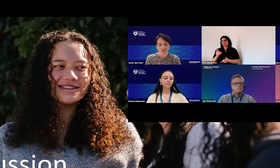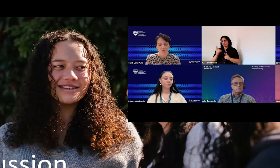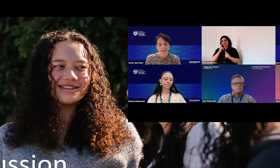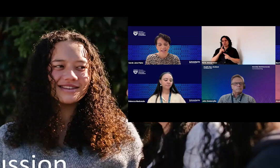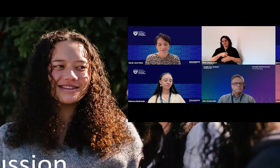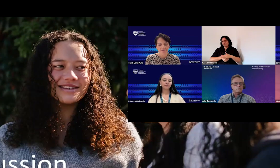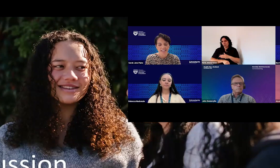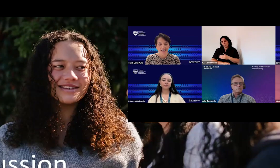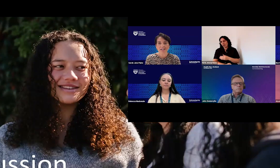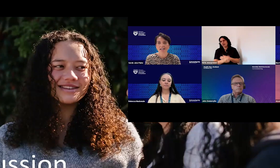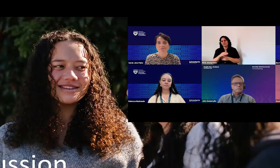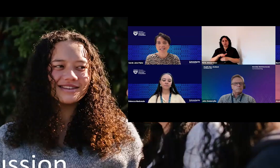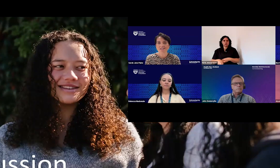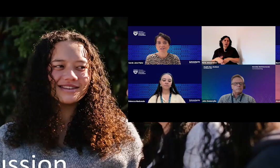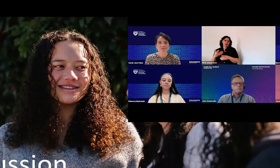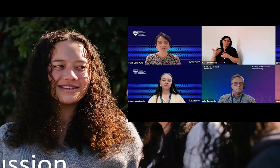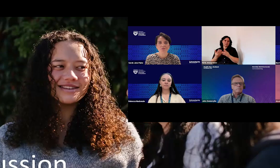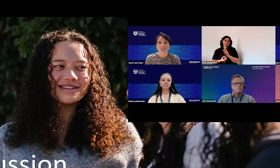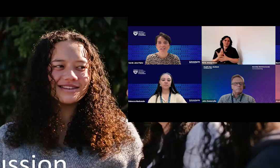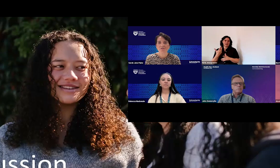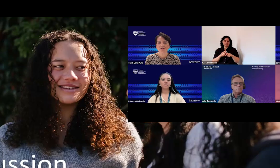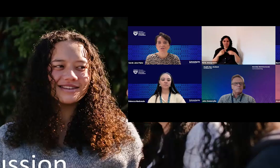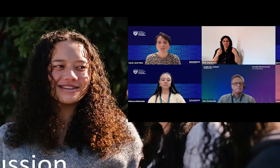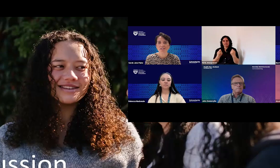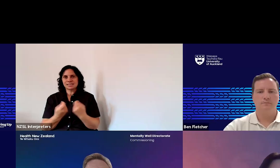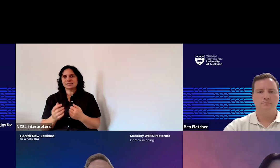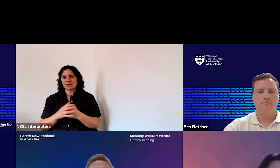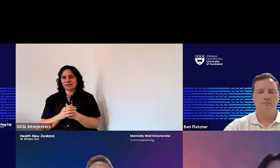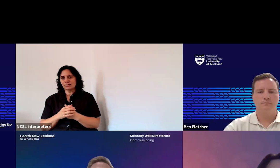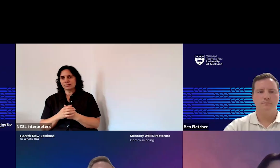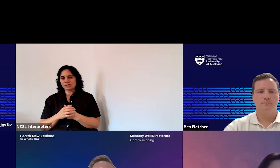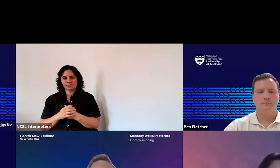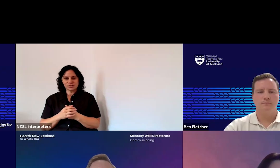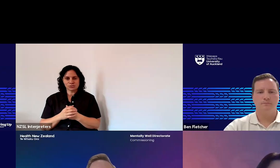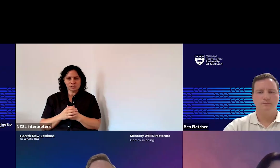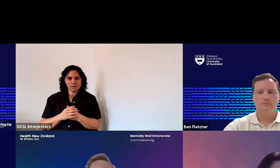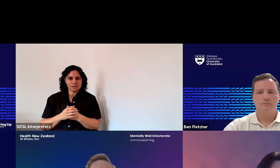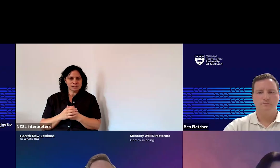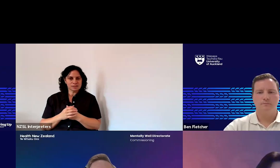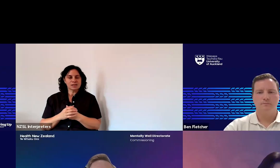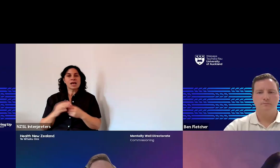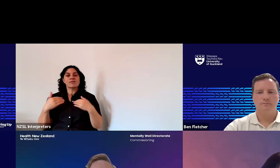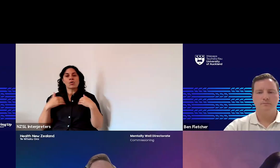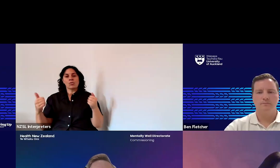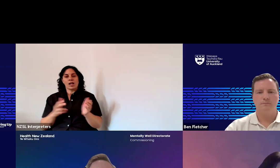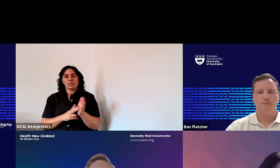National Planning funding outcomes at Te Whatu Ora. Kia ora kōrua like I said really pleased to have you both here today